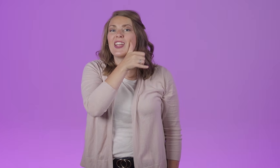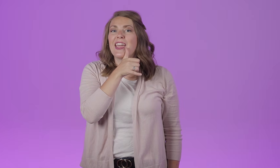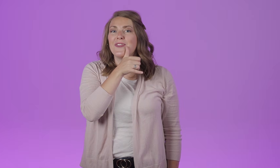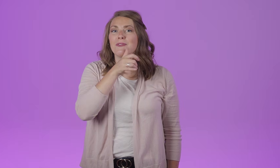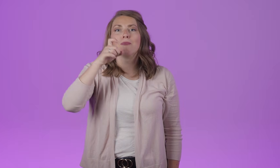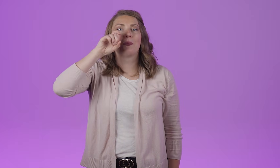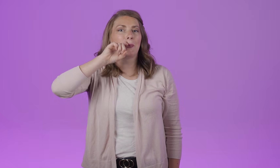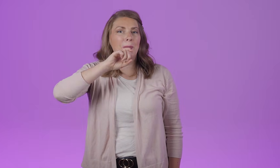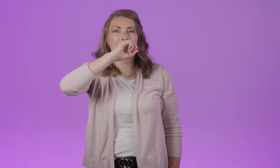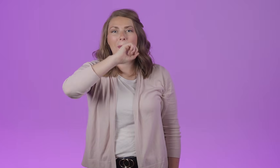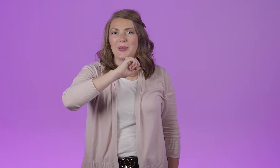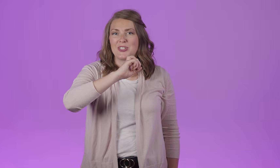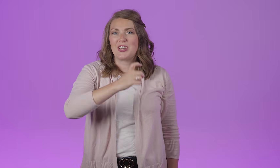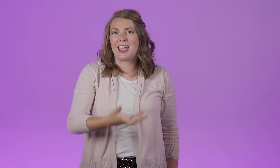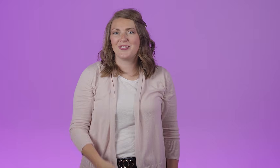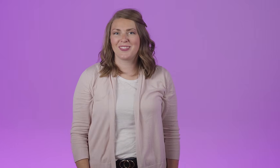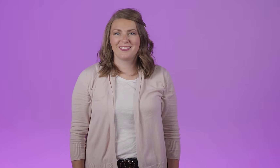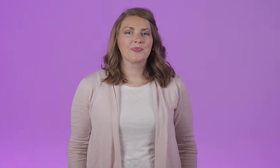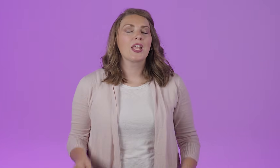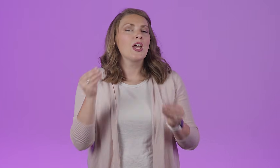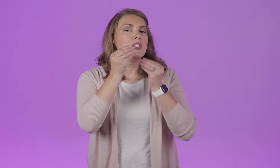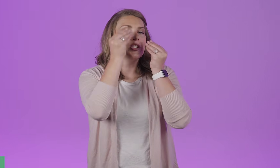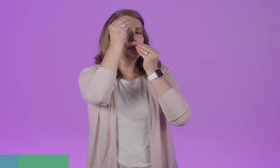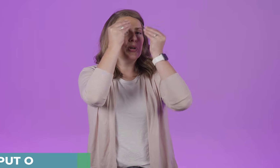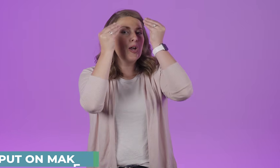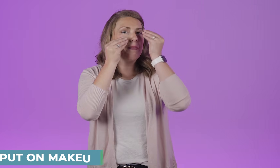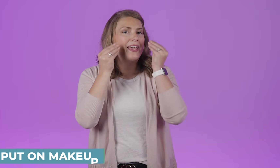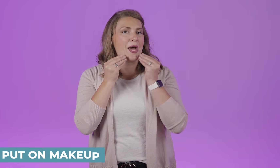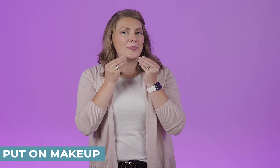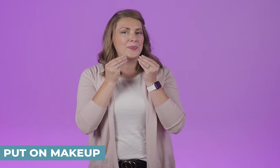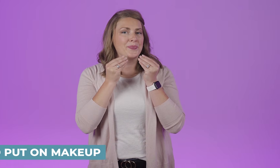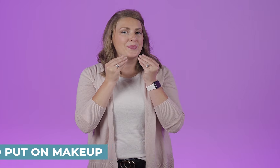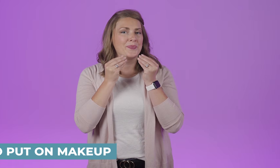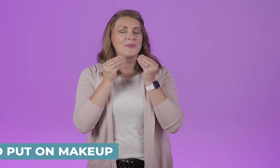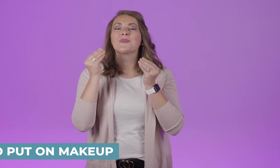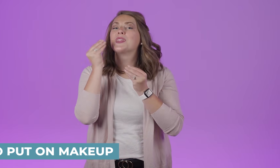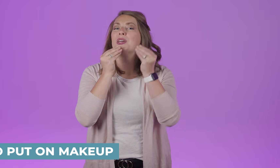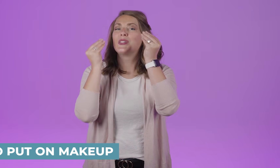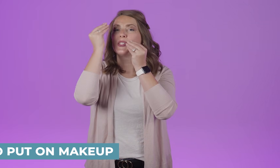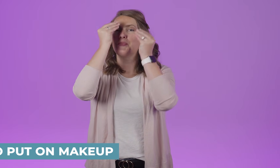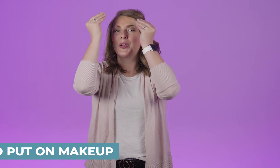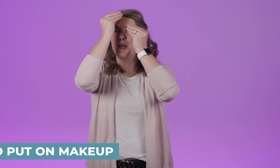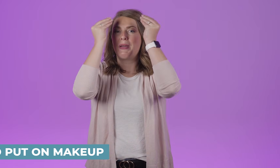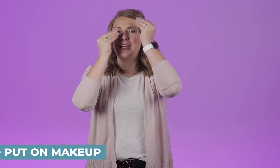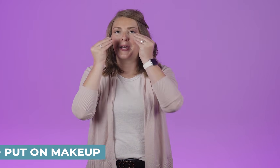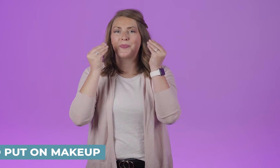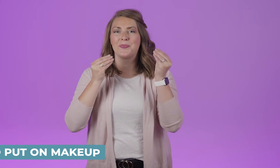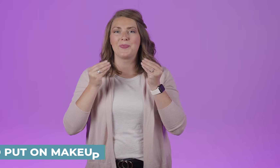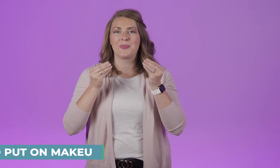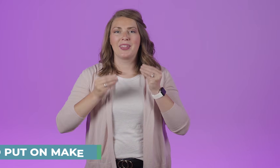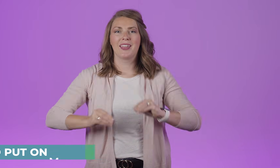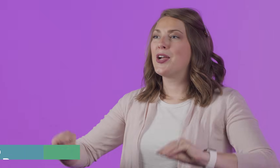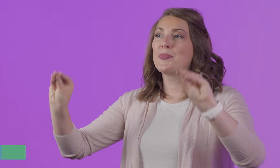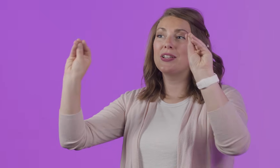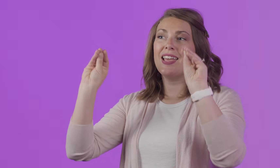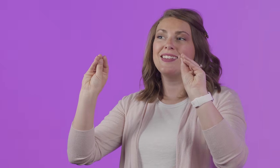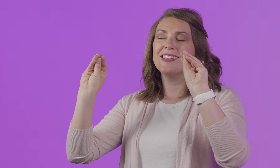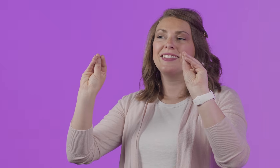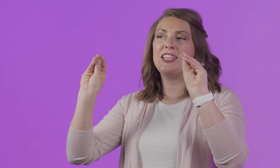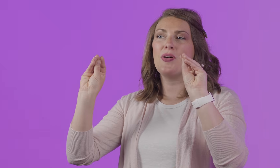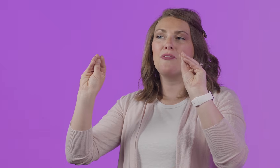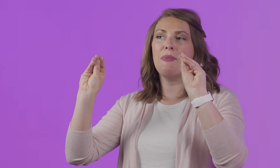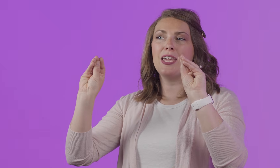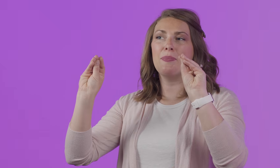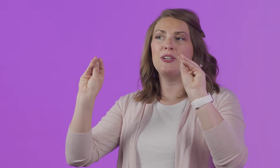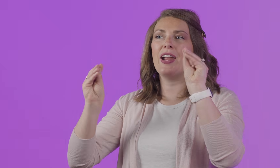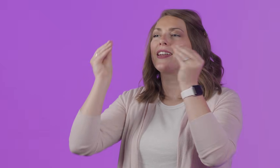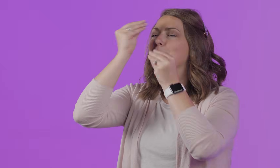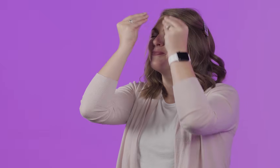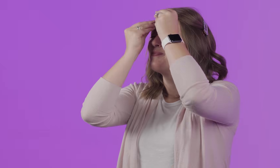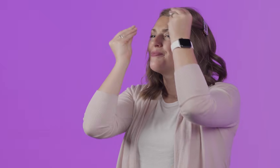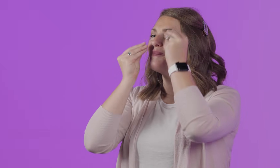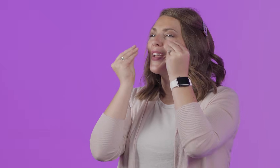'shave, shave.' To put on makeup, to put on makeup,' pretend like you have makeup in your hand